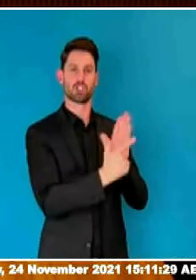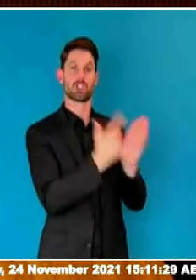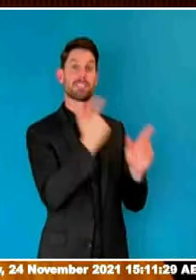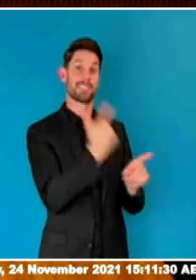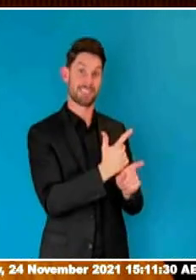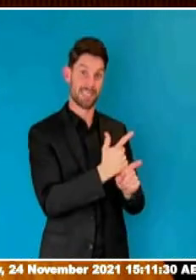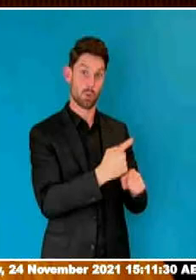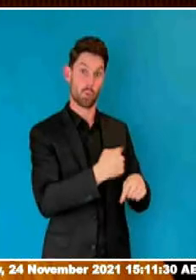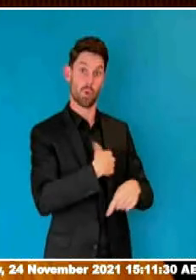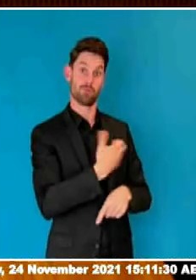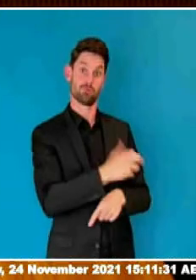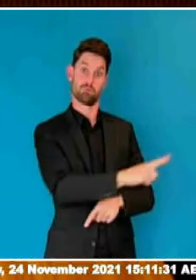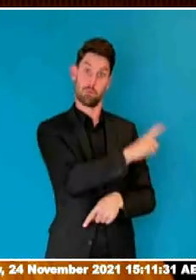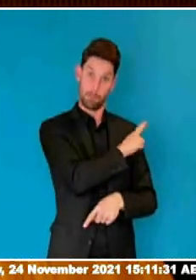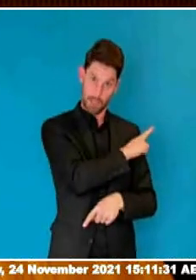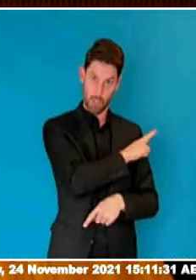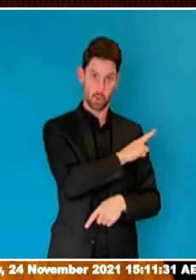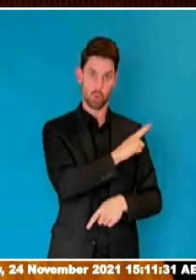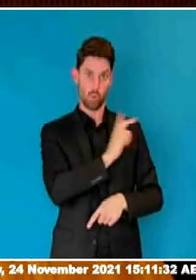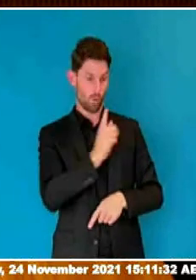tailor the specific program to the injured worker.